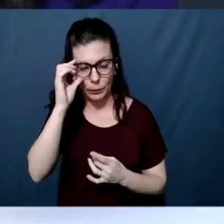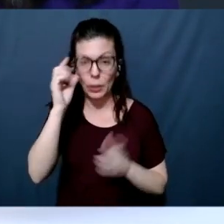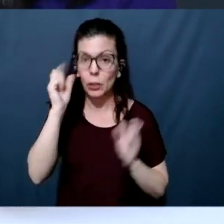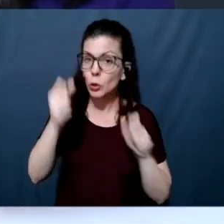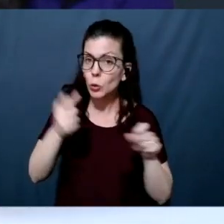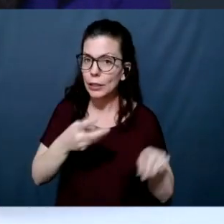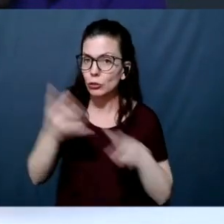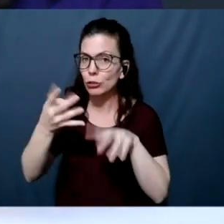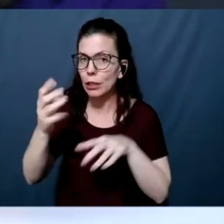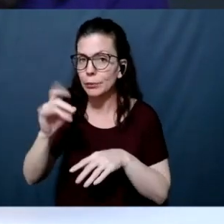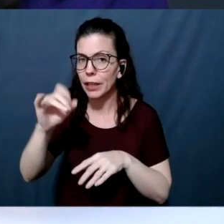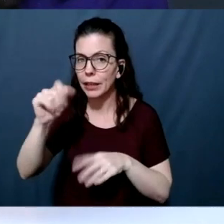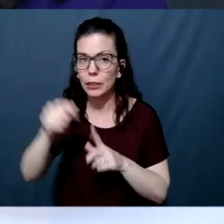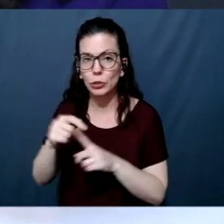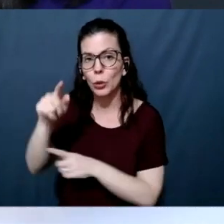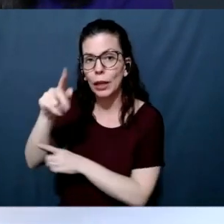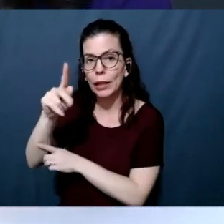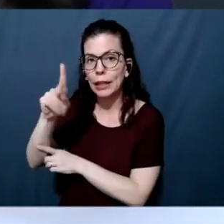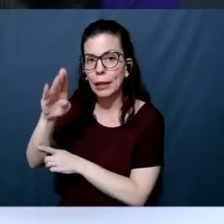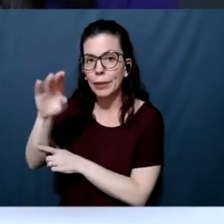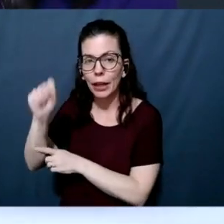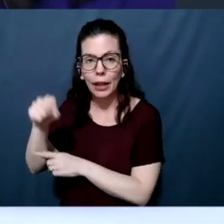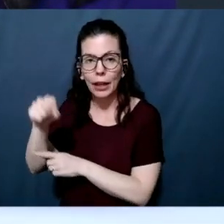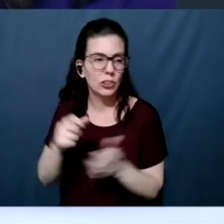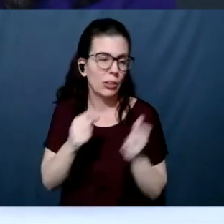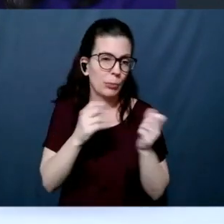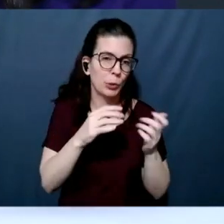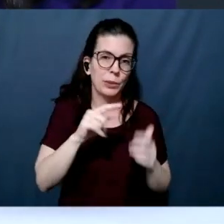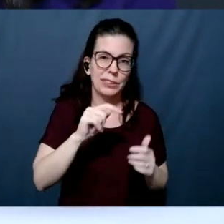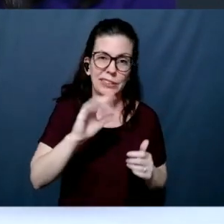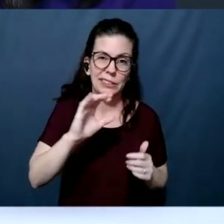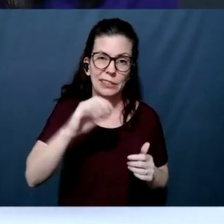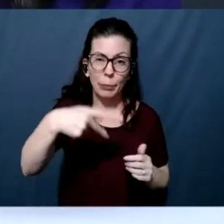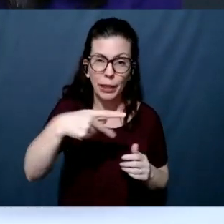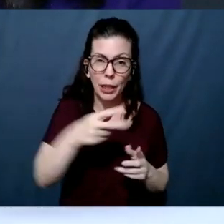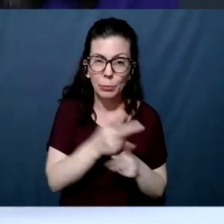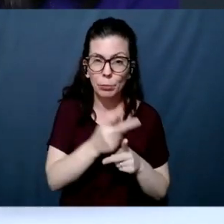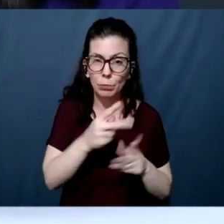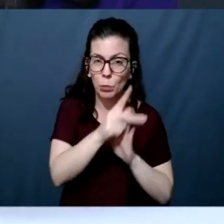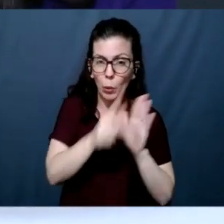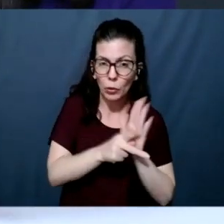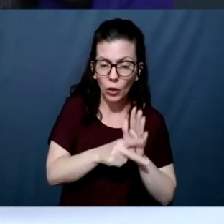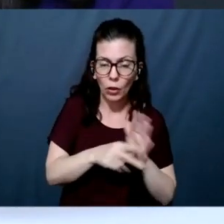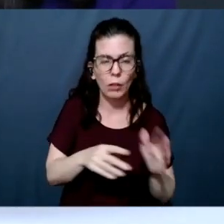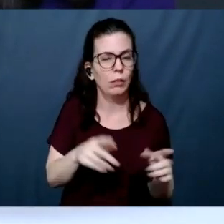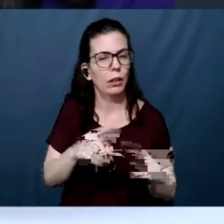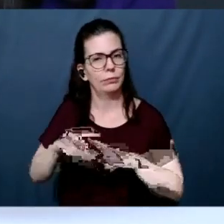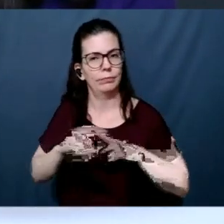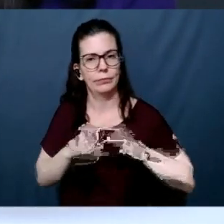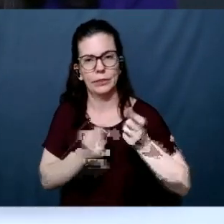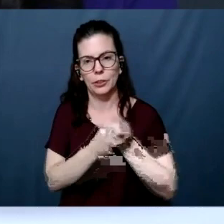You can have support for a Modbus TCP protocol and also support for Grafana on the edge.